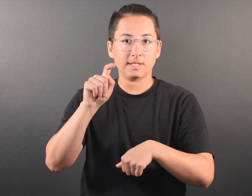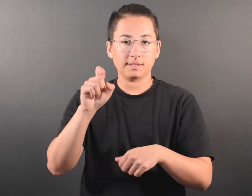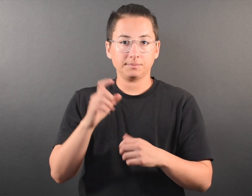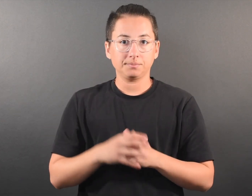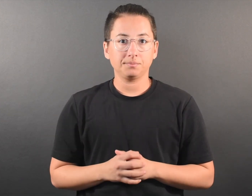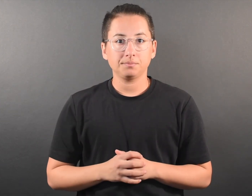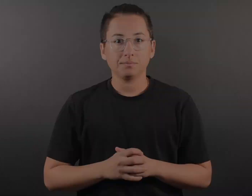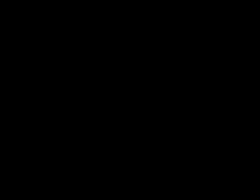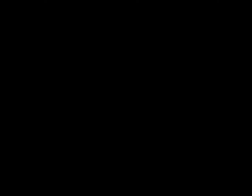For the safety of its patients, staff and visitors, Mayo Clinic has strict masking policies